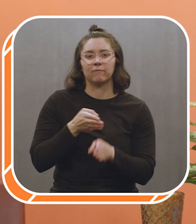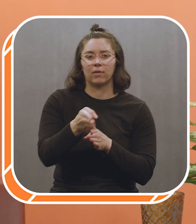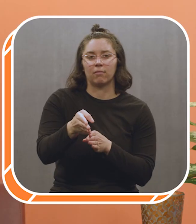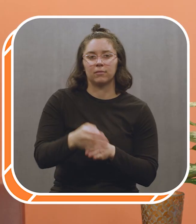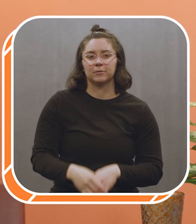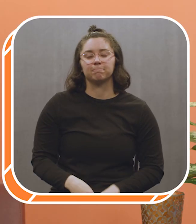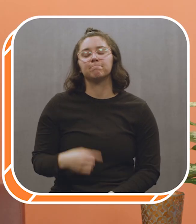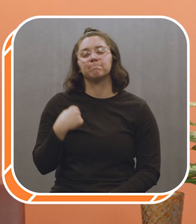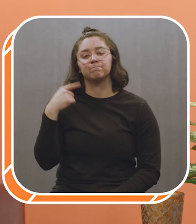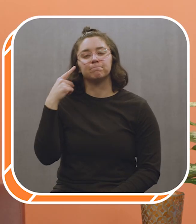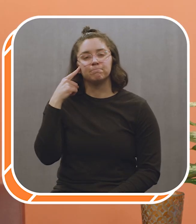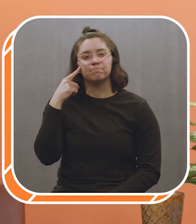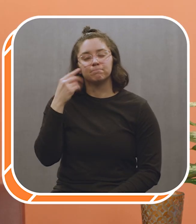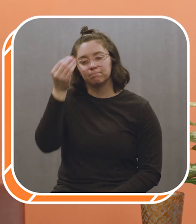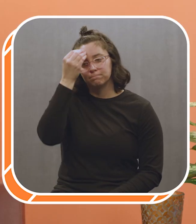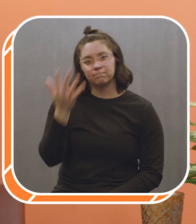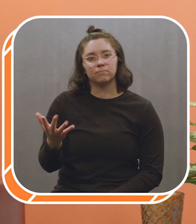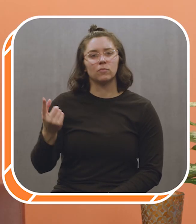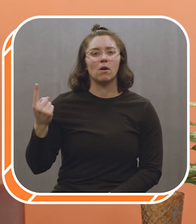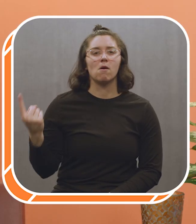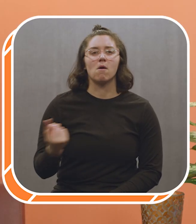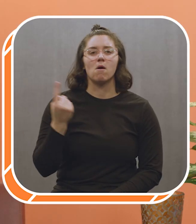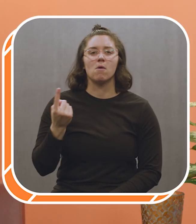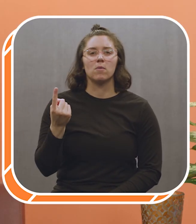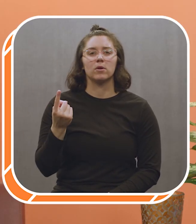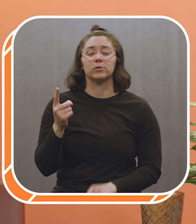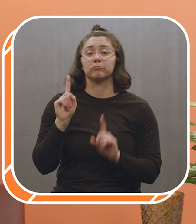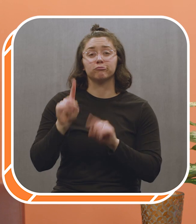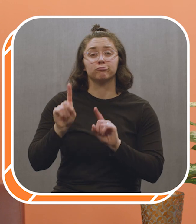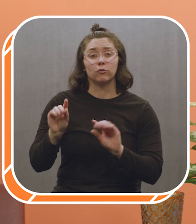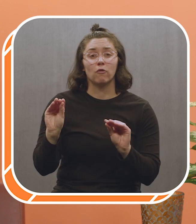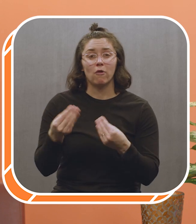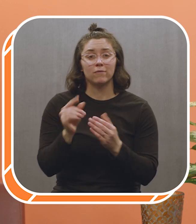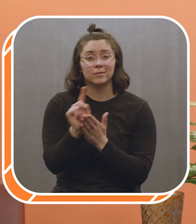I would say, always go to office hours,